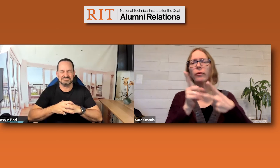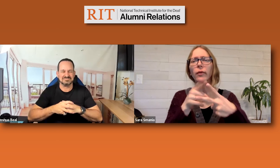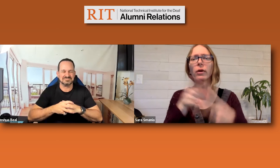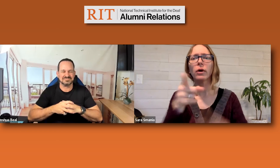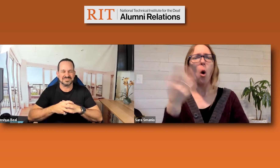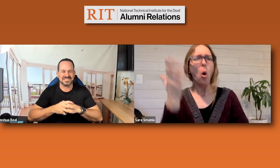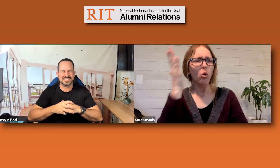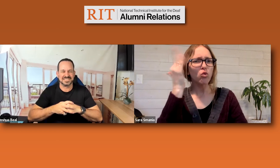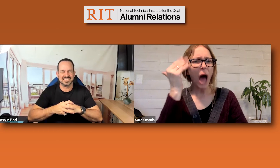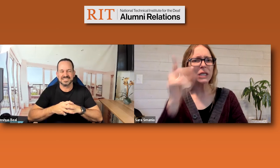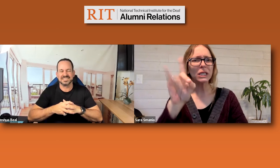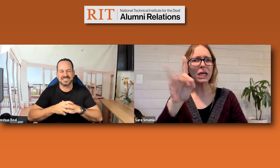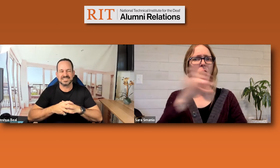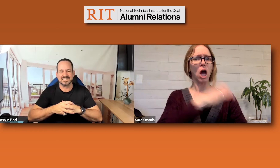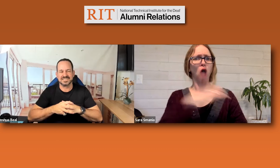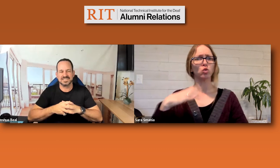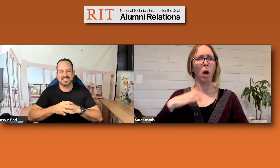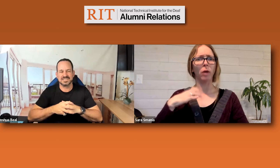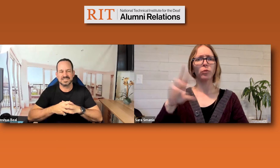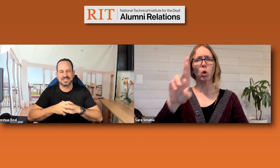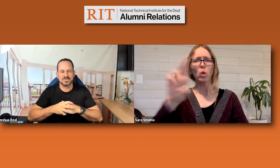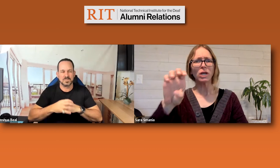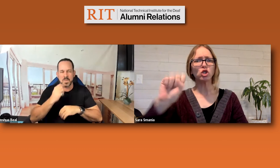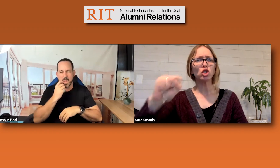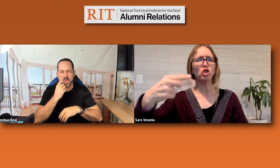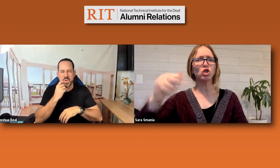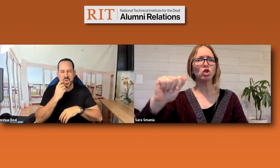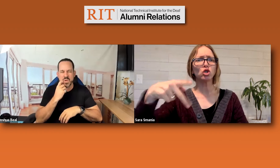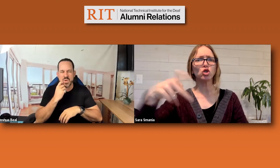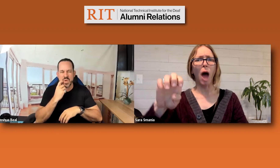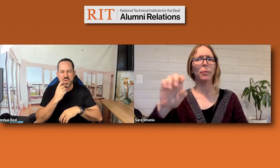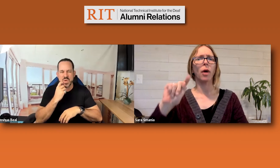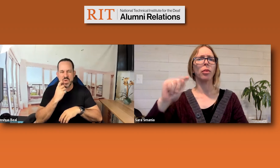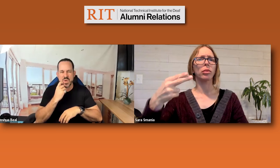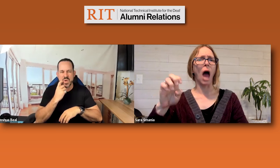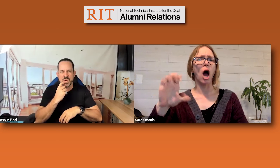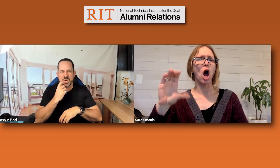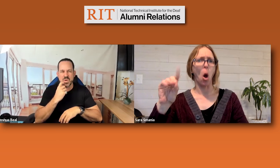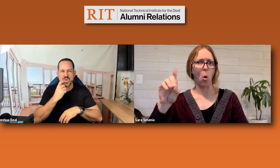Our first one is, "Why did Congress reshape the code?